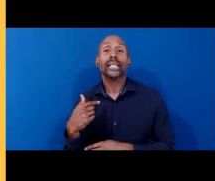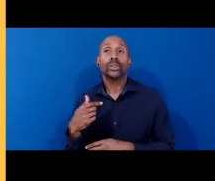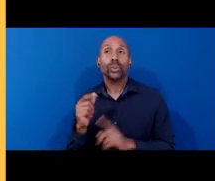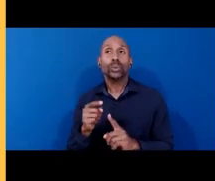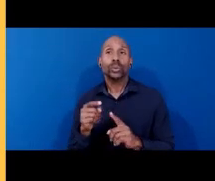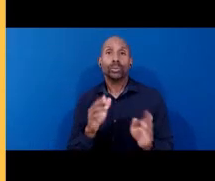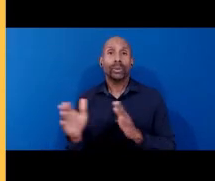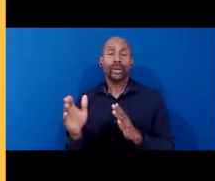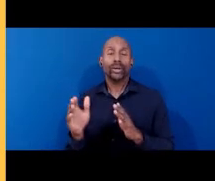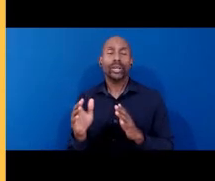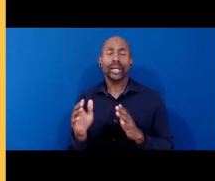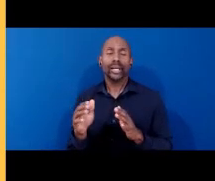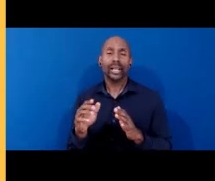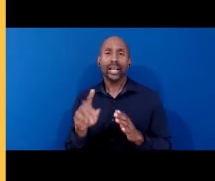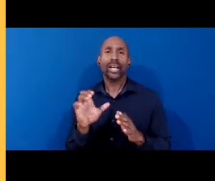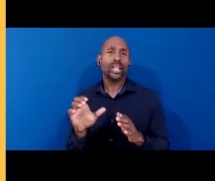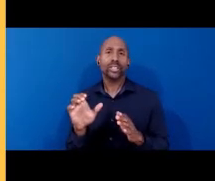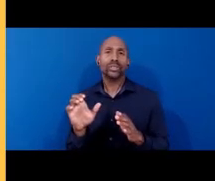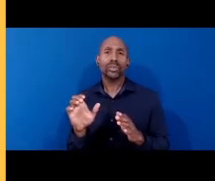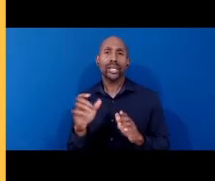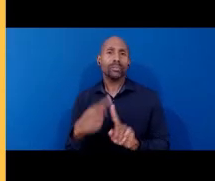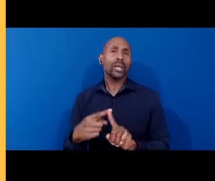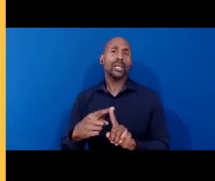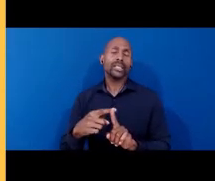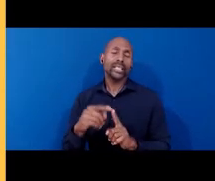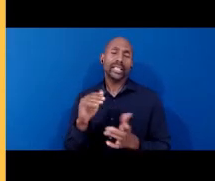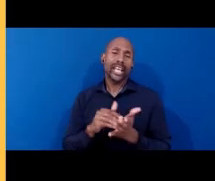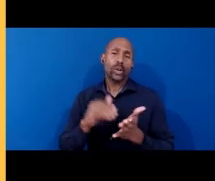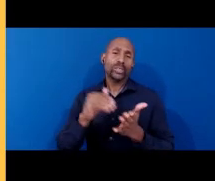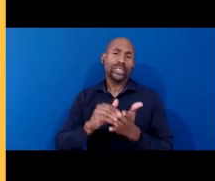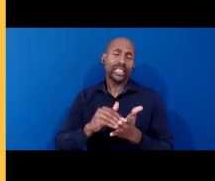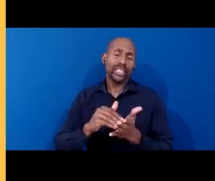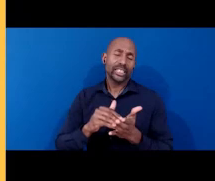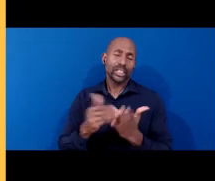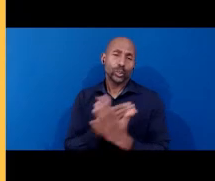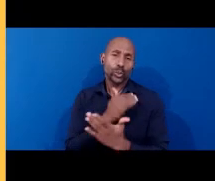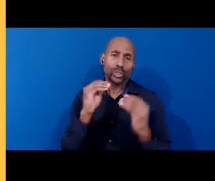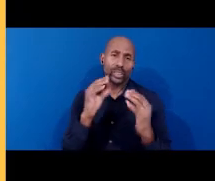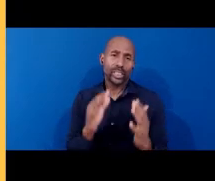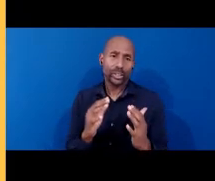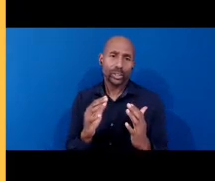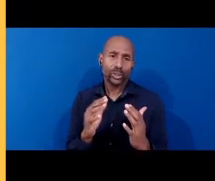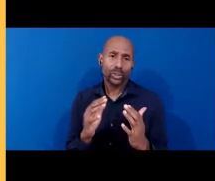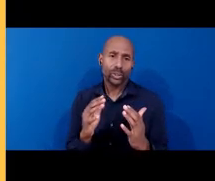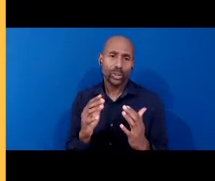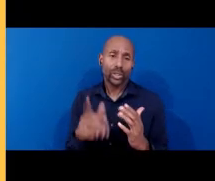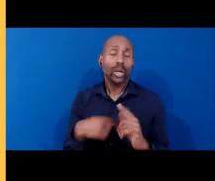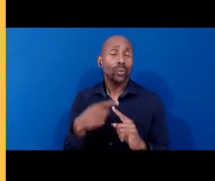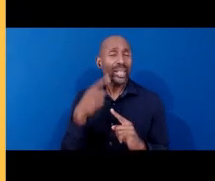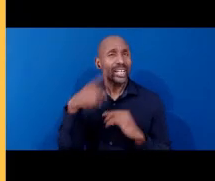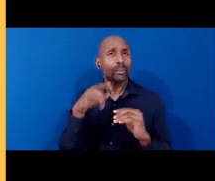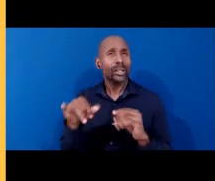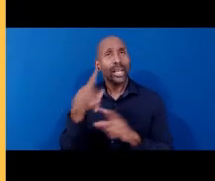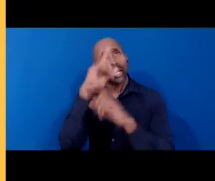When we set our new moon shot or we're thinking about that in the context of our vision, we knew we needed to anchor our